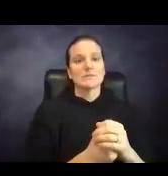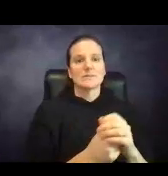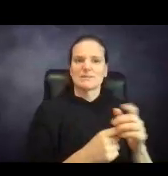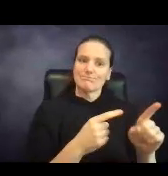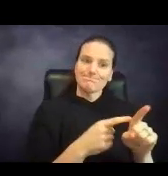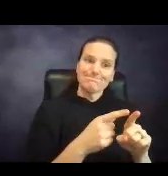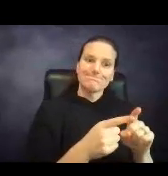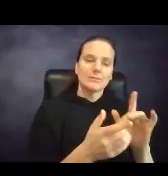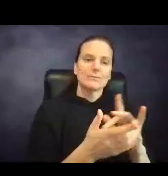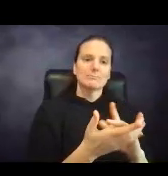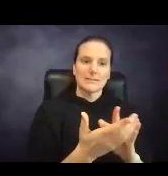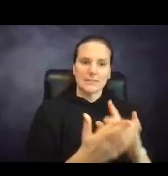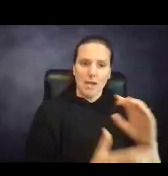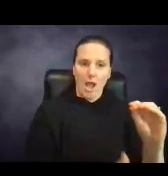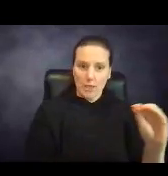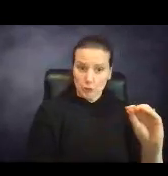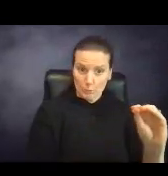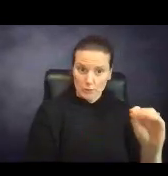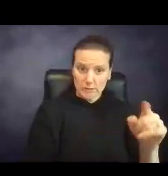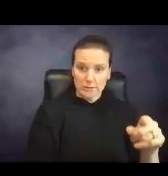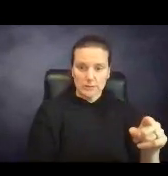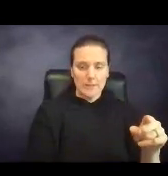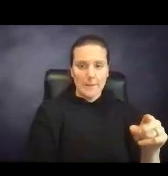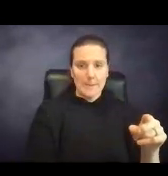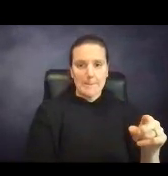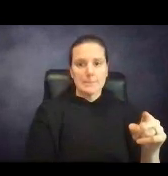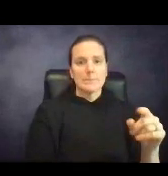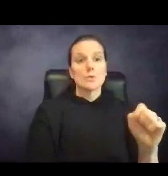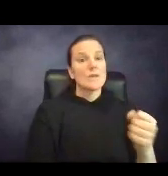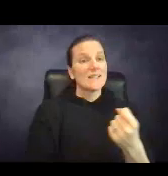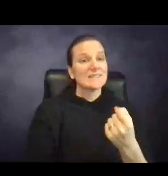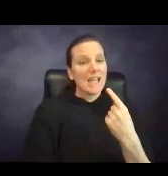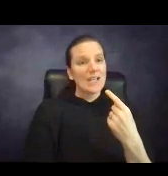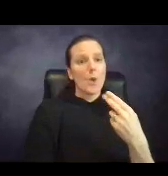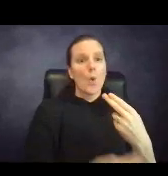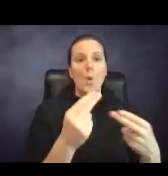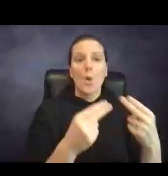specifically specific medication, you can take hormone placement therapy which will cover your